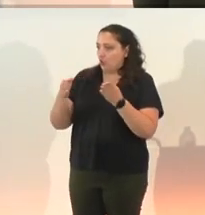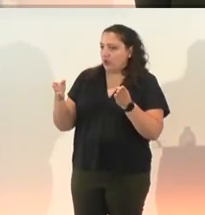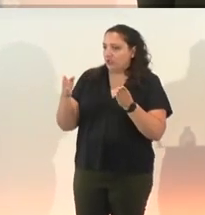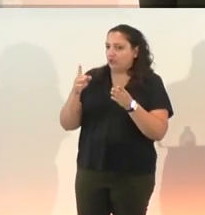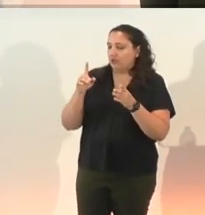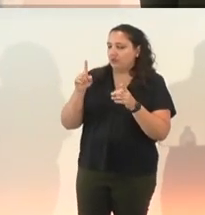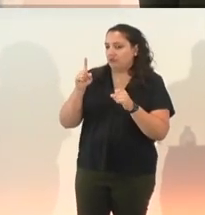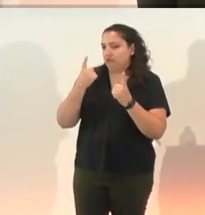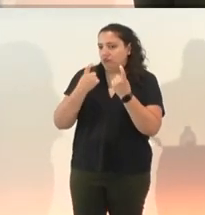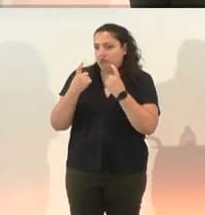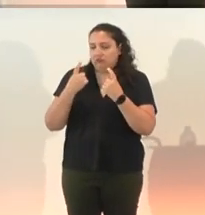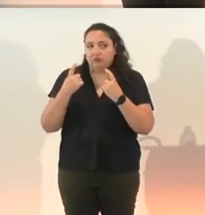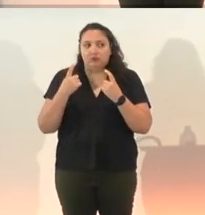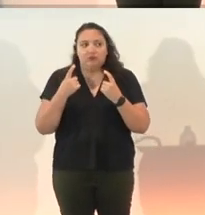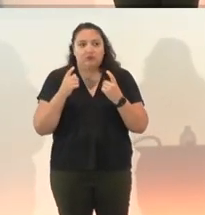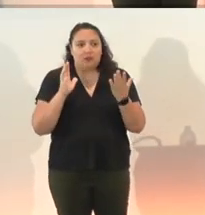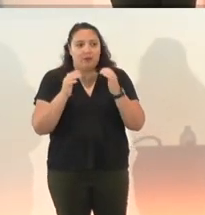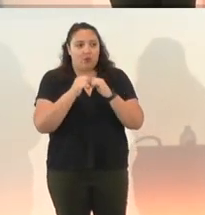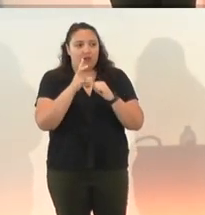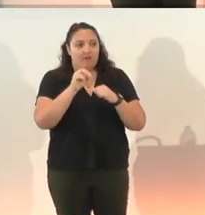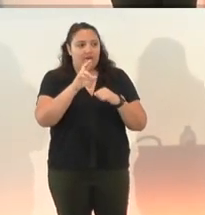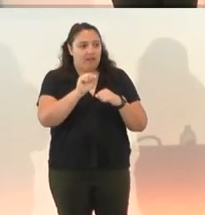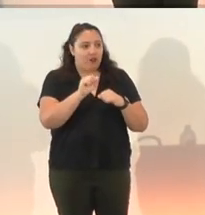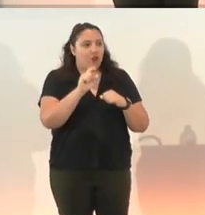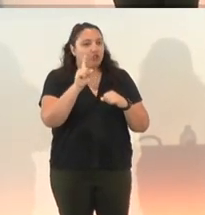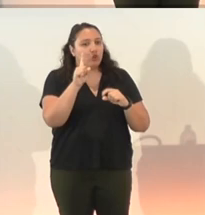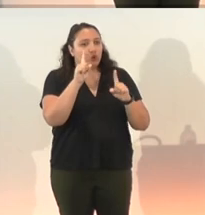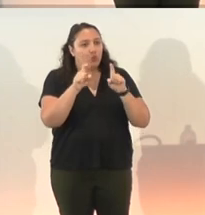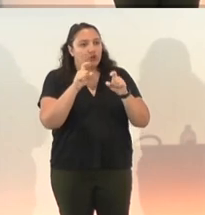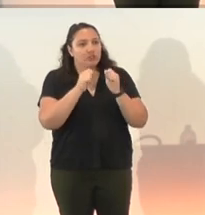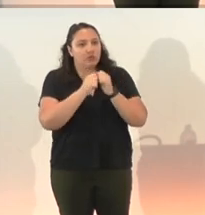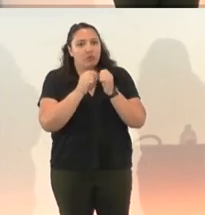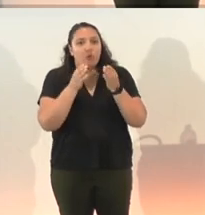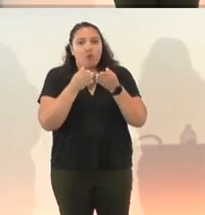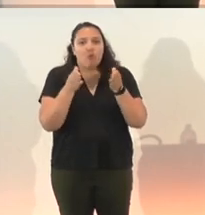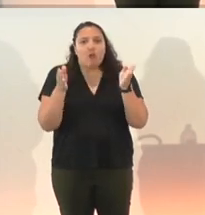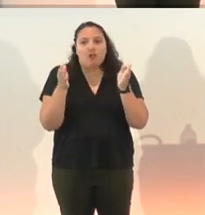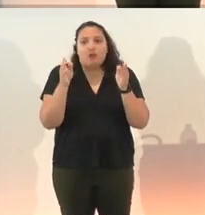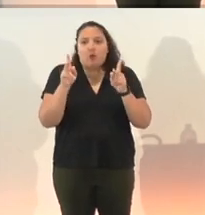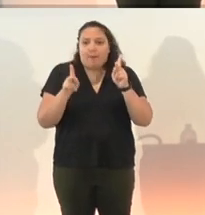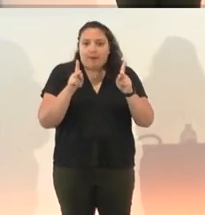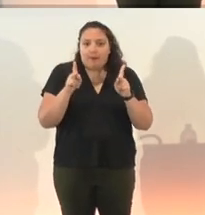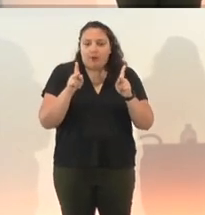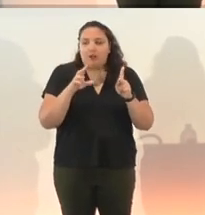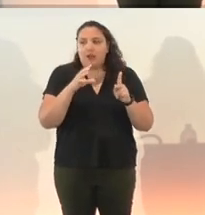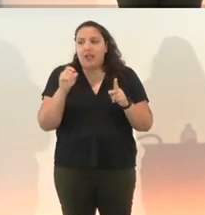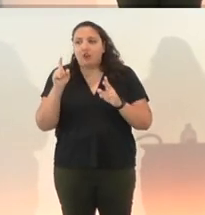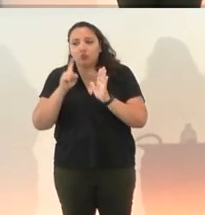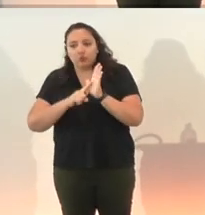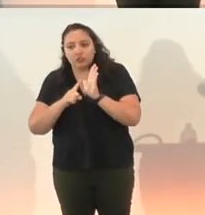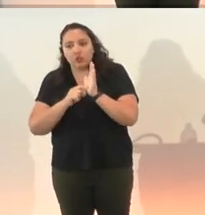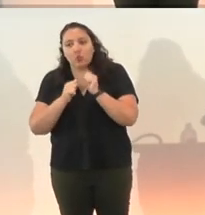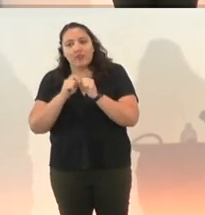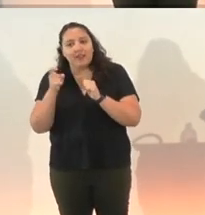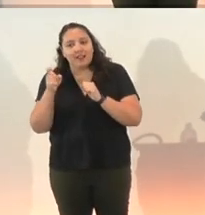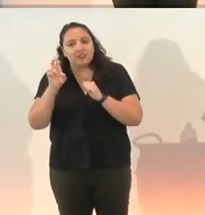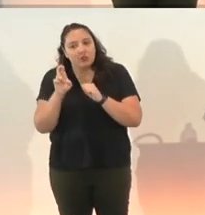Consider research with human subjects in general in XR and research in XR even more broadly . We